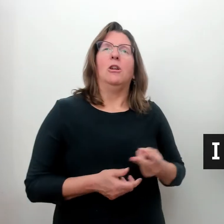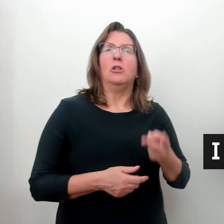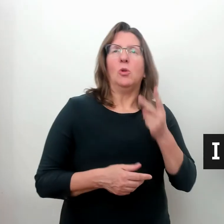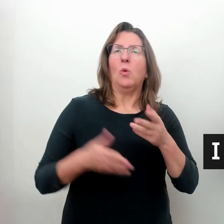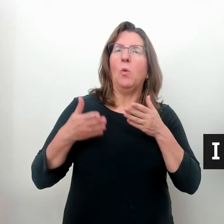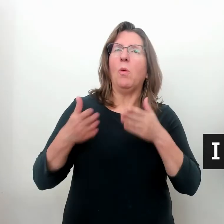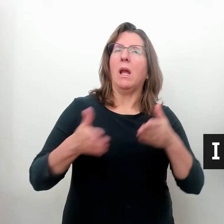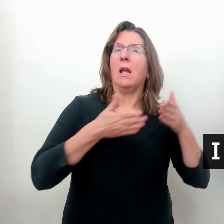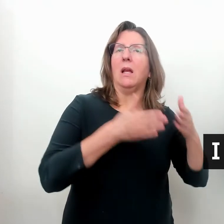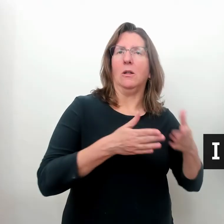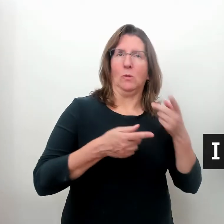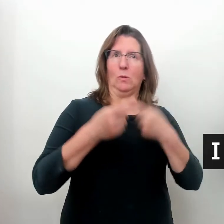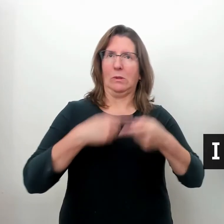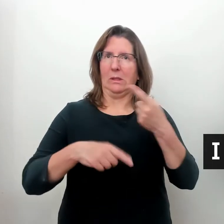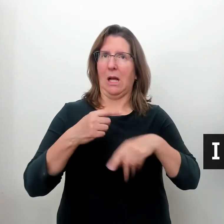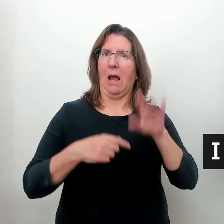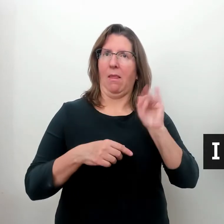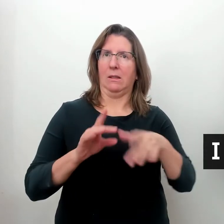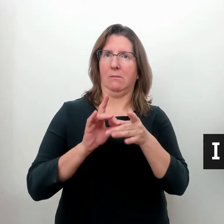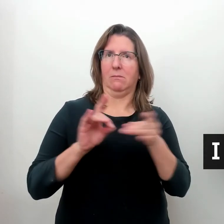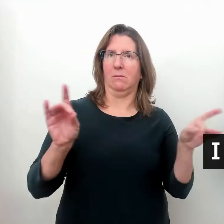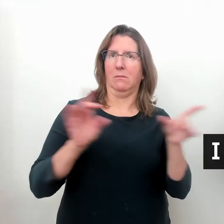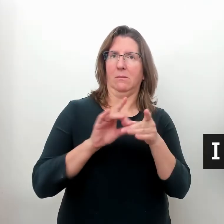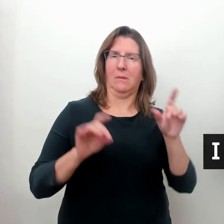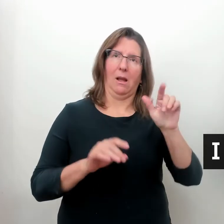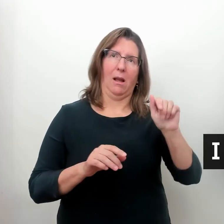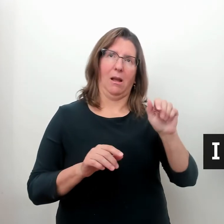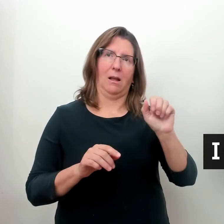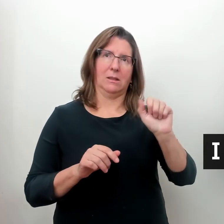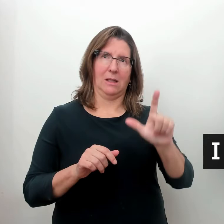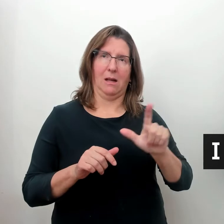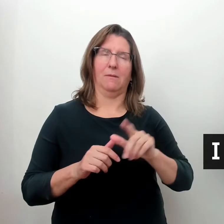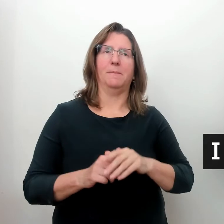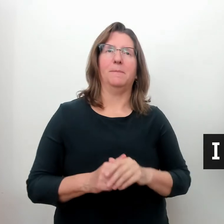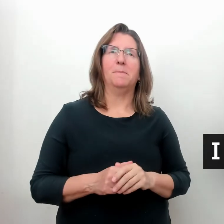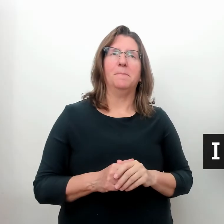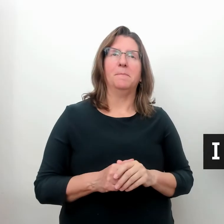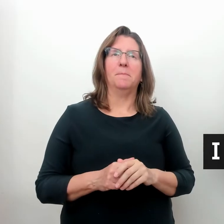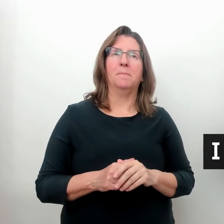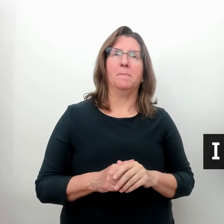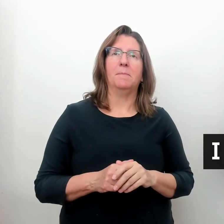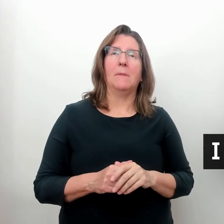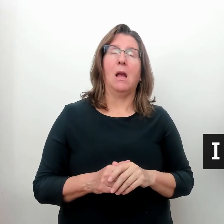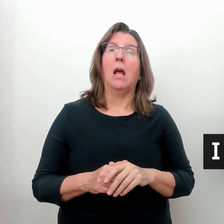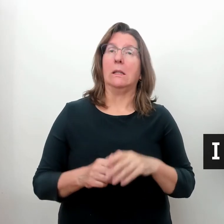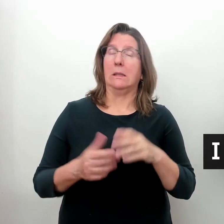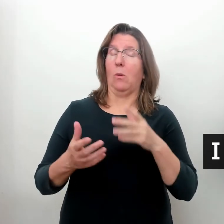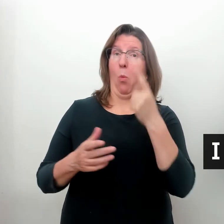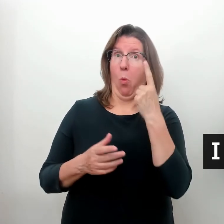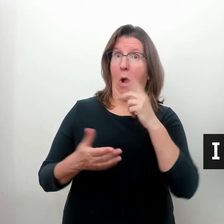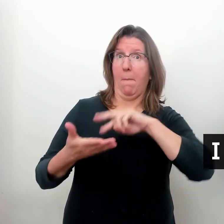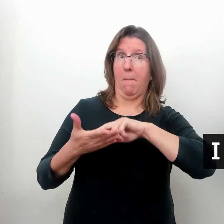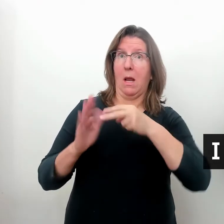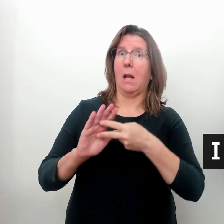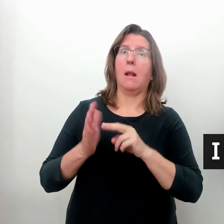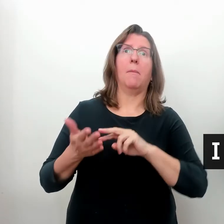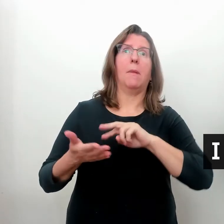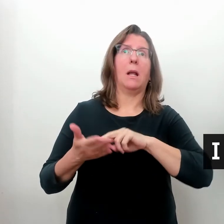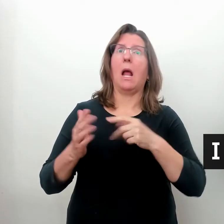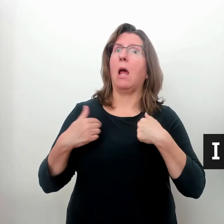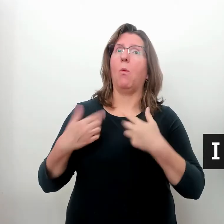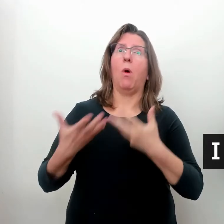There are sort of two intentions behind this English phrase 'give up'.